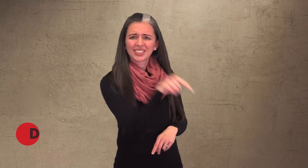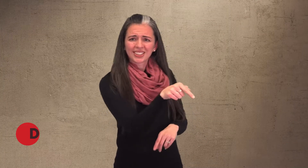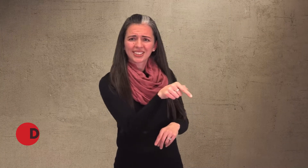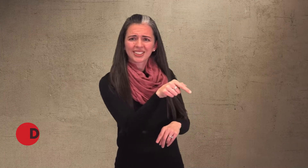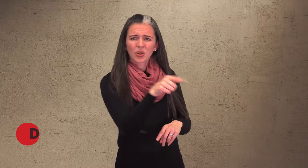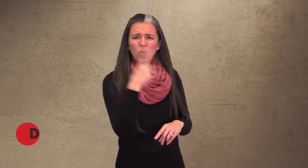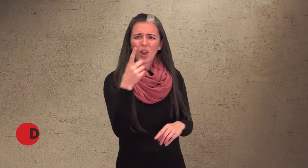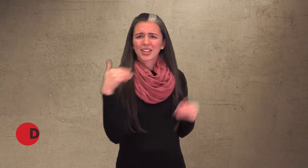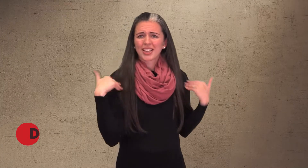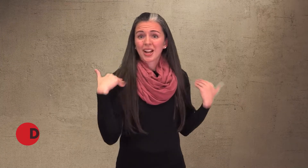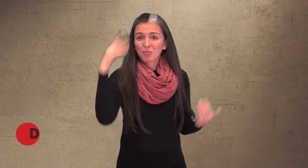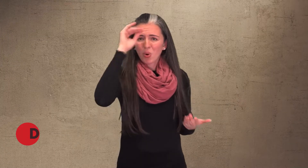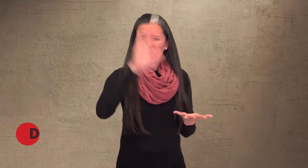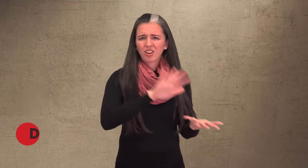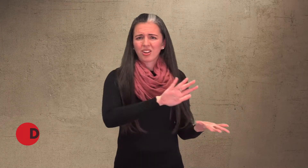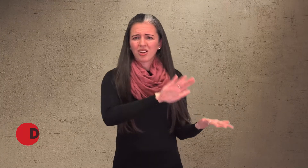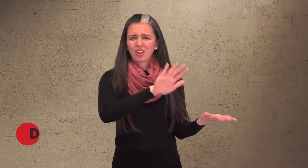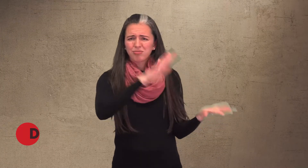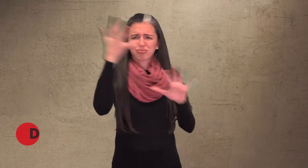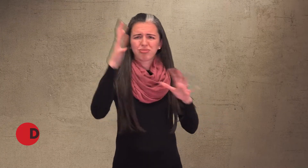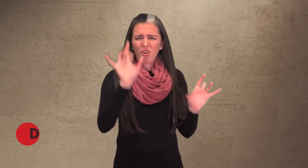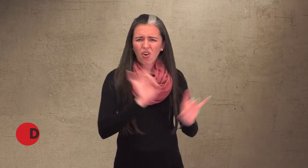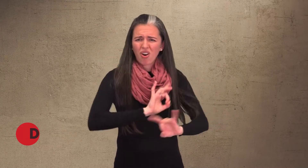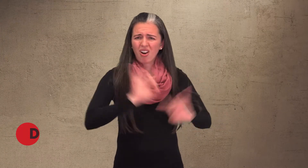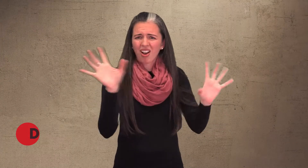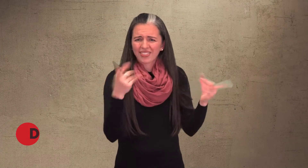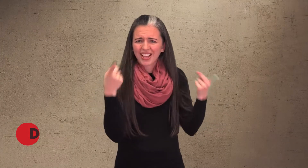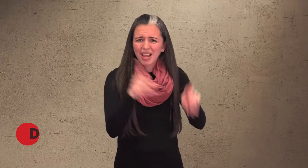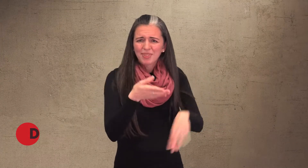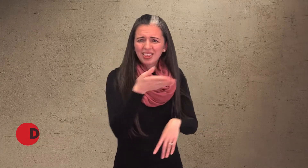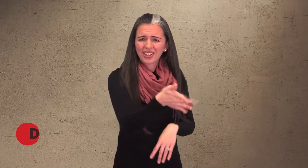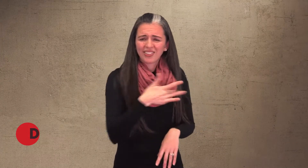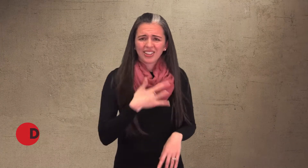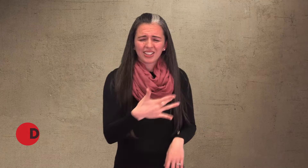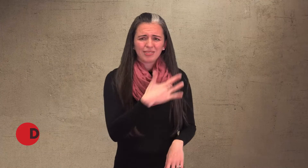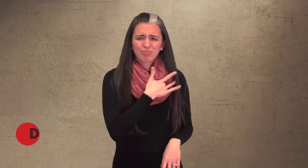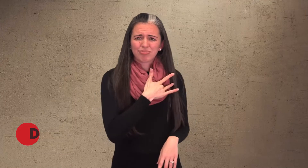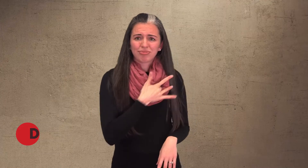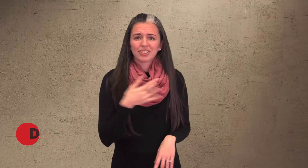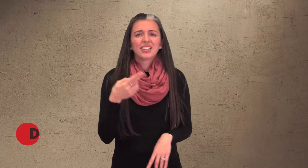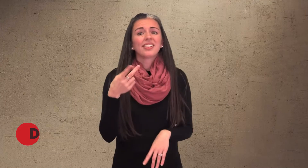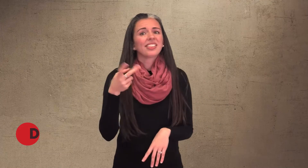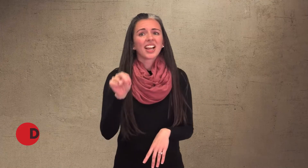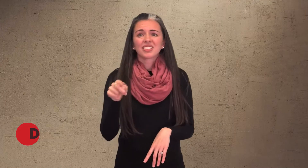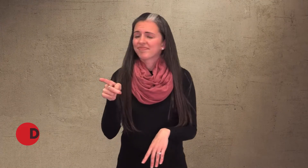of one young Deaf boy's horrible situation and was touched.